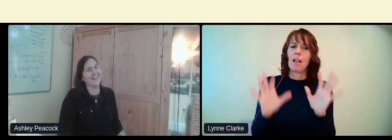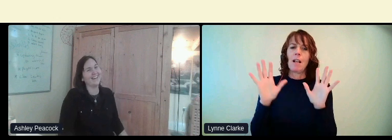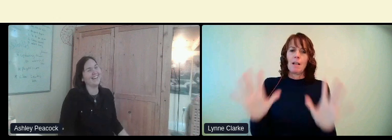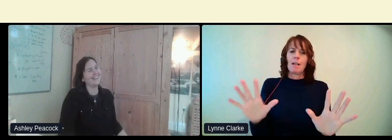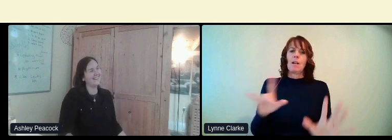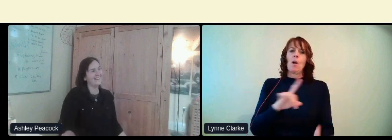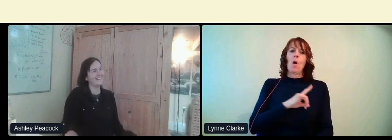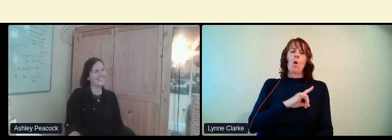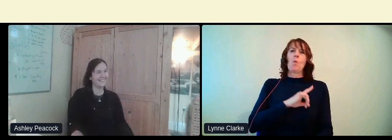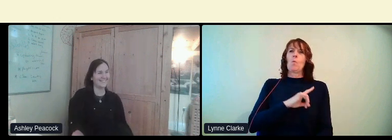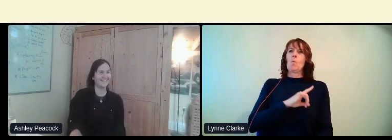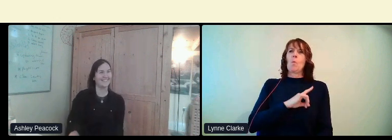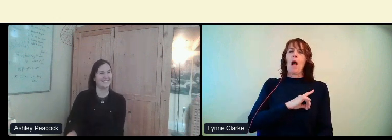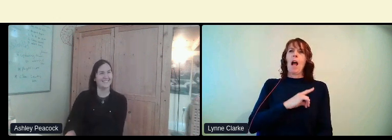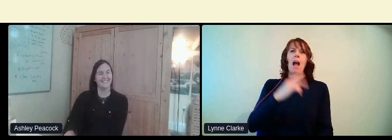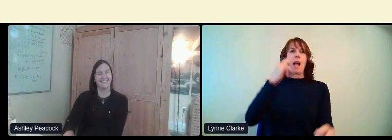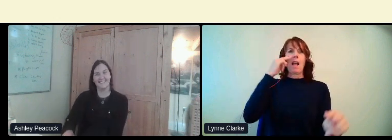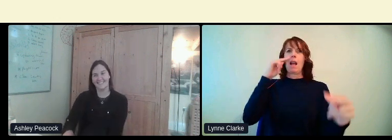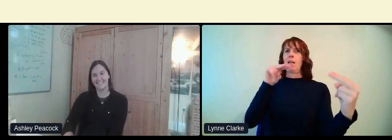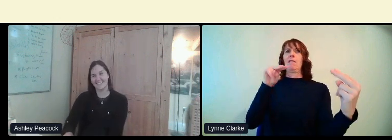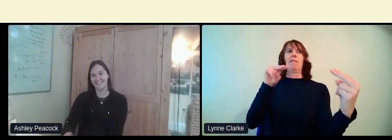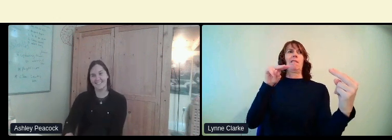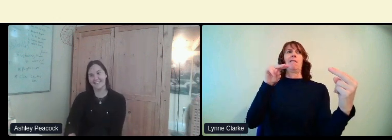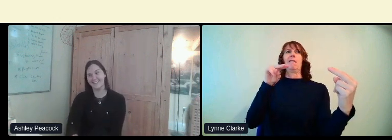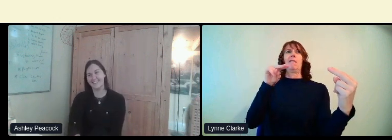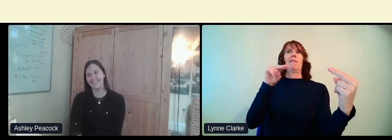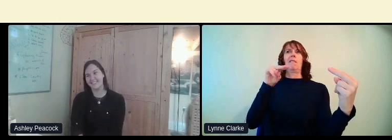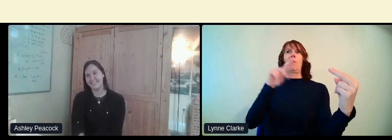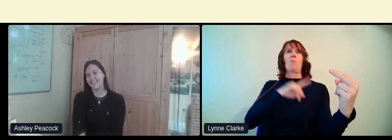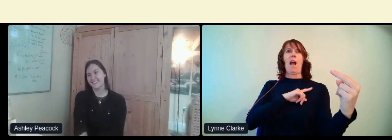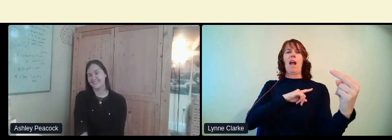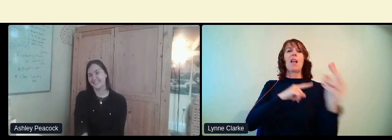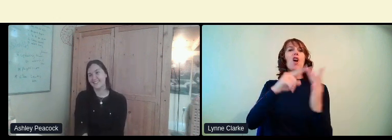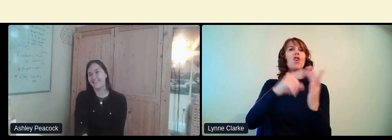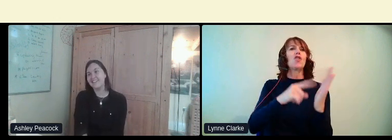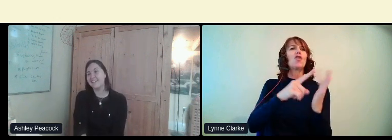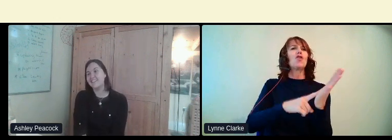they so important? Two jelly balls in your head and people put so much value on looking at them.